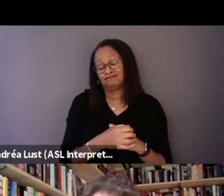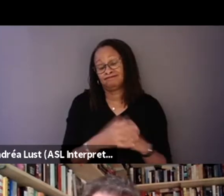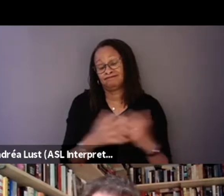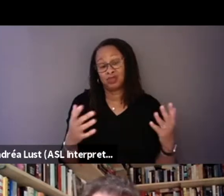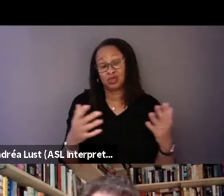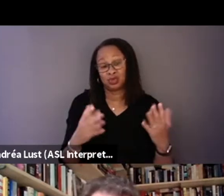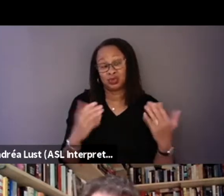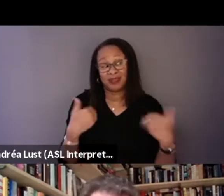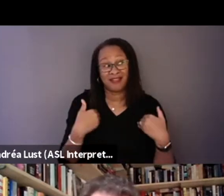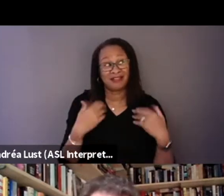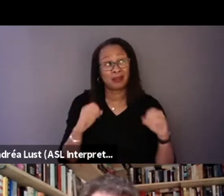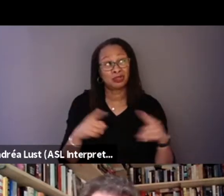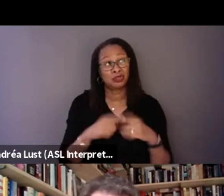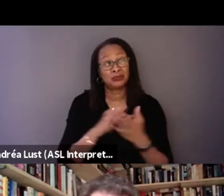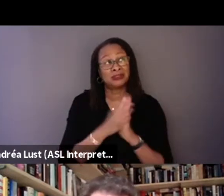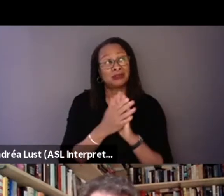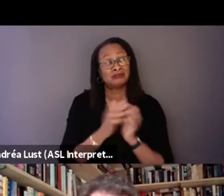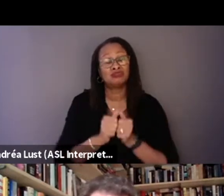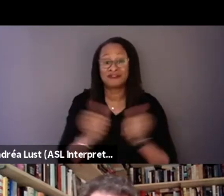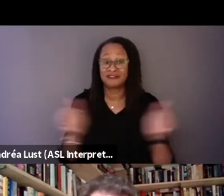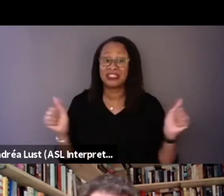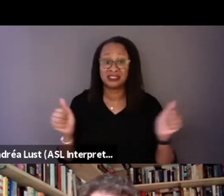rather than defined. That's a powerful thing I think.